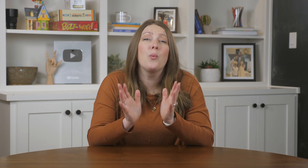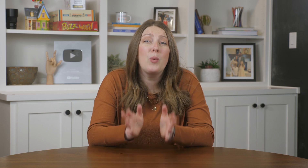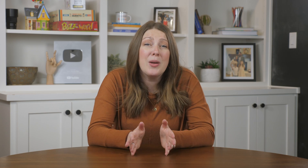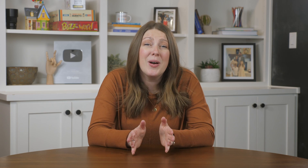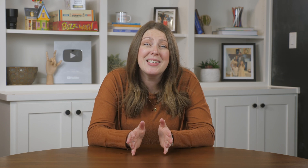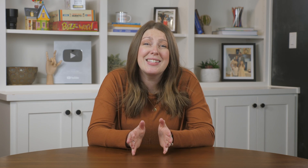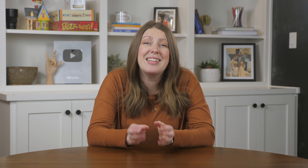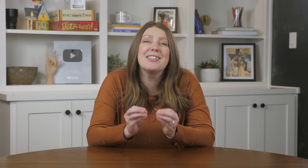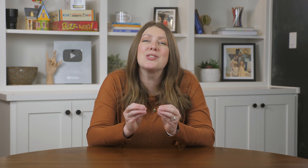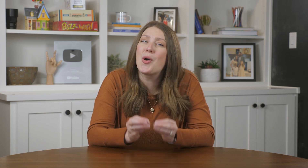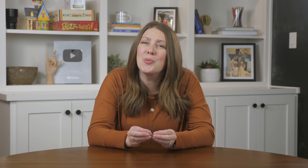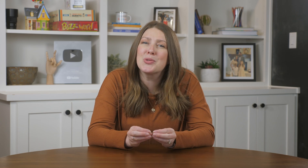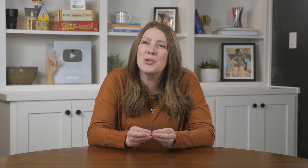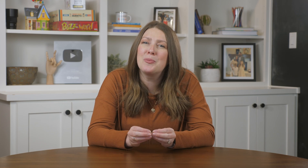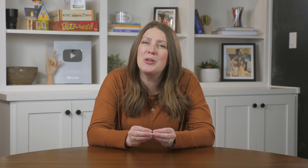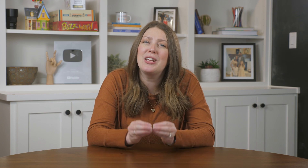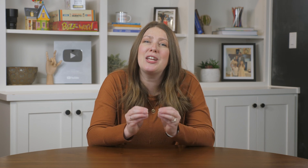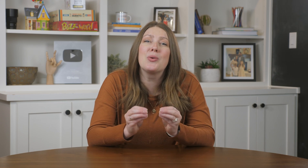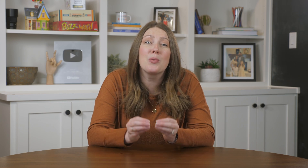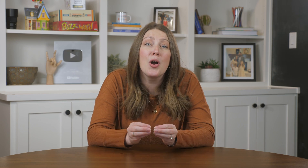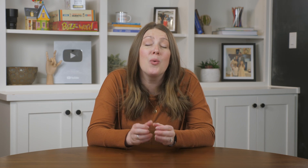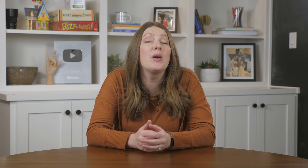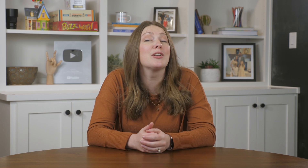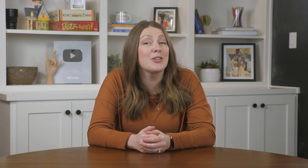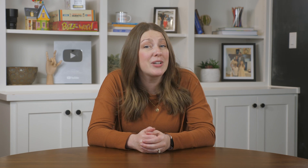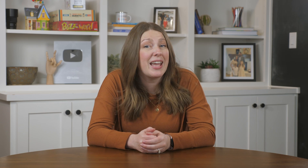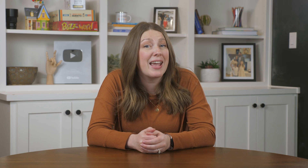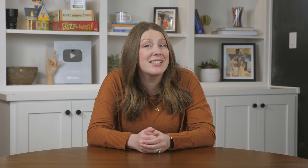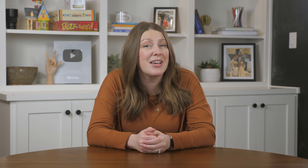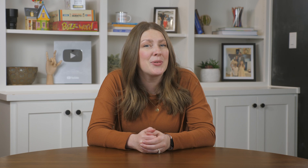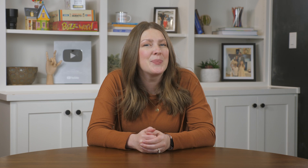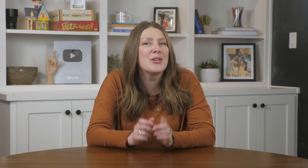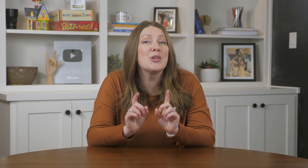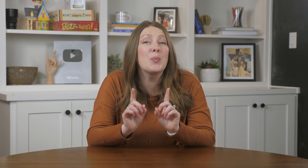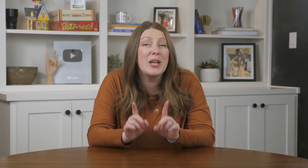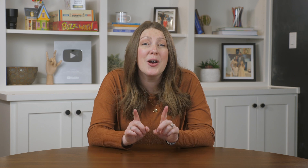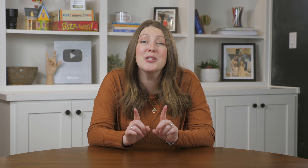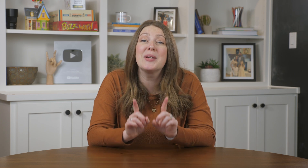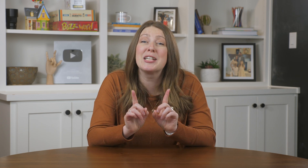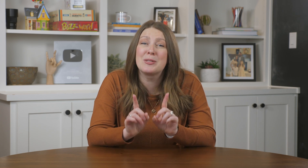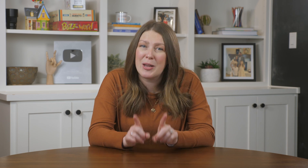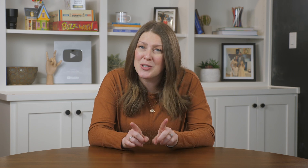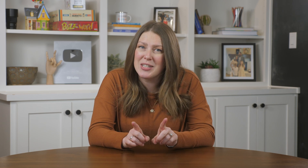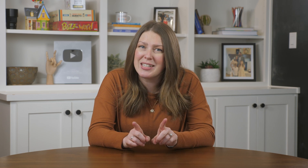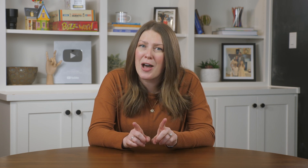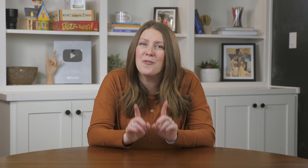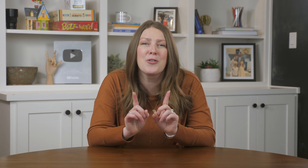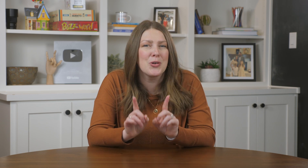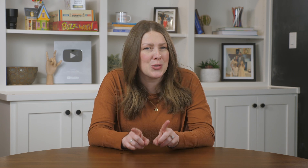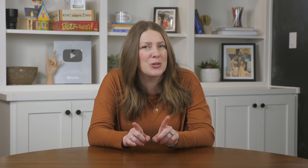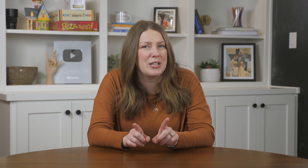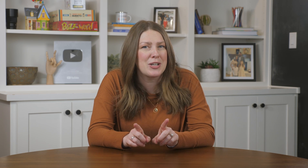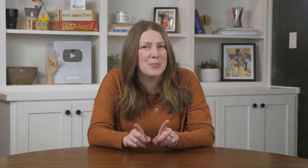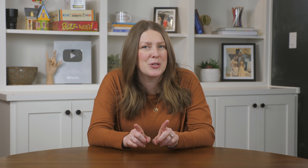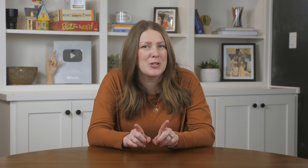We want to see this homeschool community grow when learning ASL, so we are doing a special discount for those early adopters.